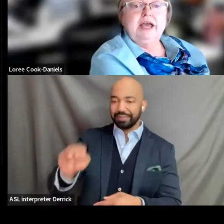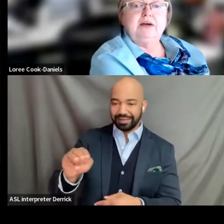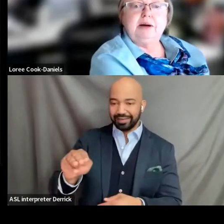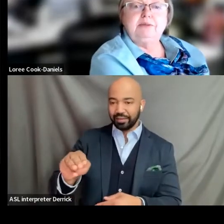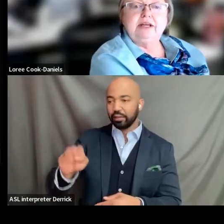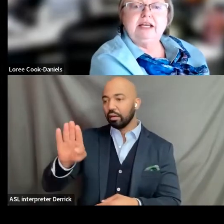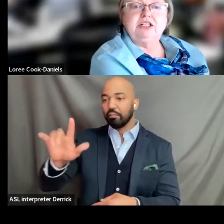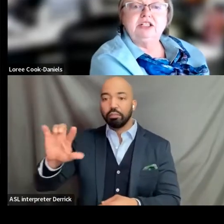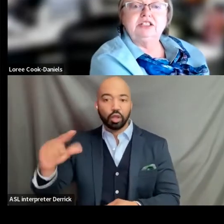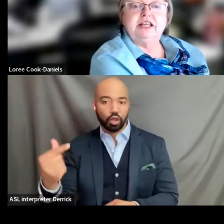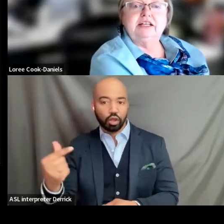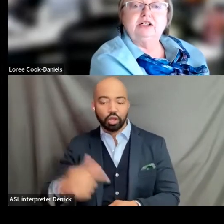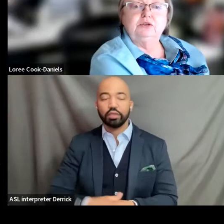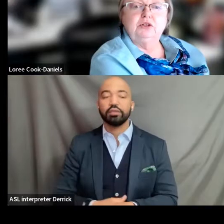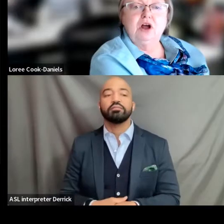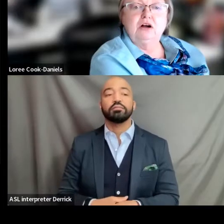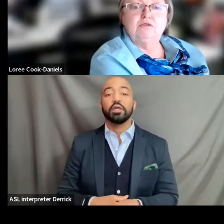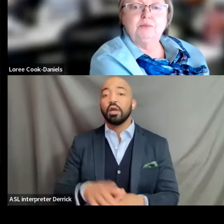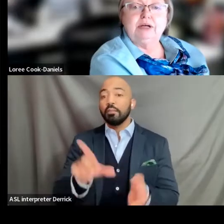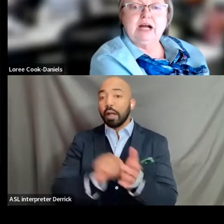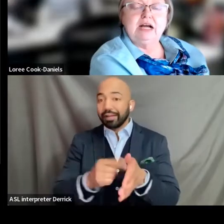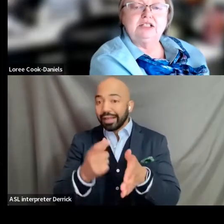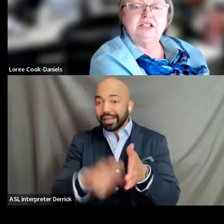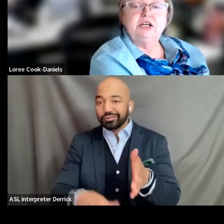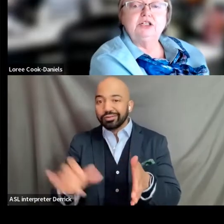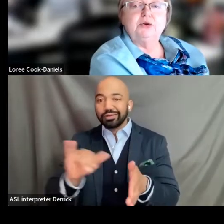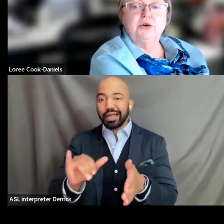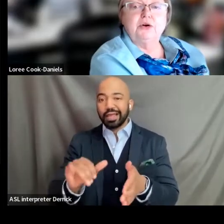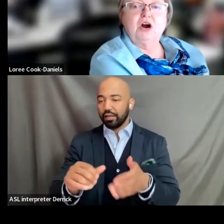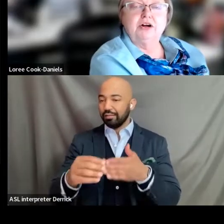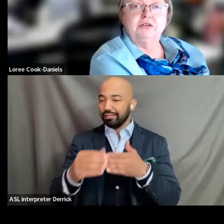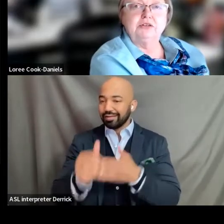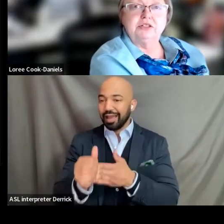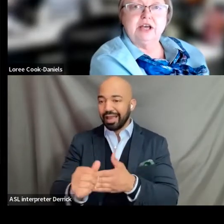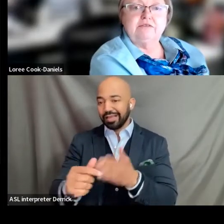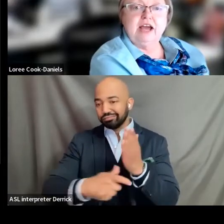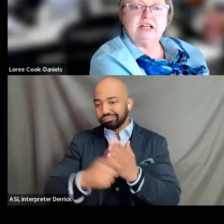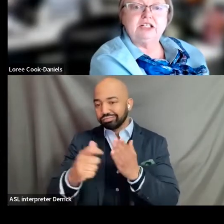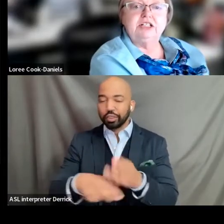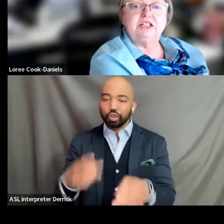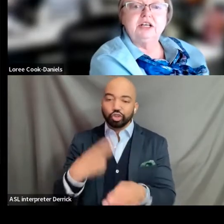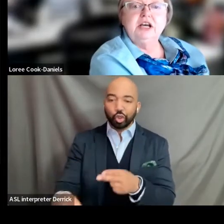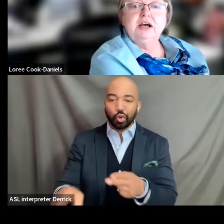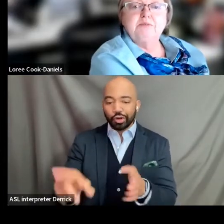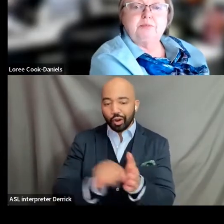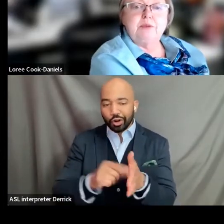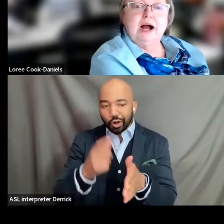We have publications that include long form guides, shorter articles and fact sheets.